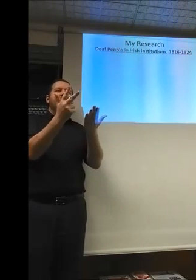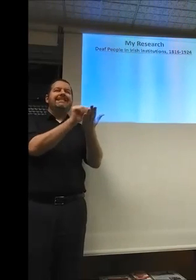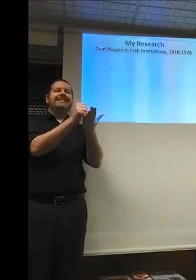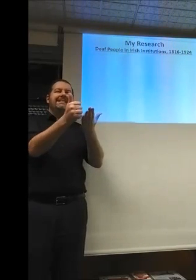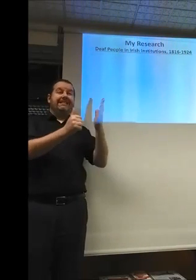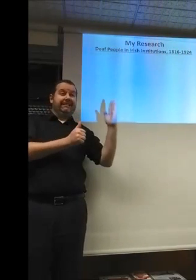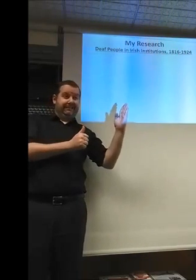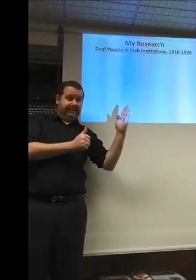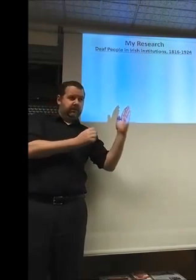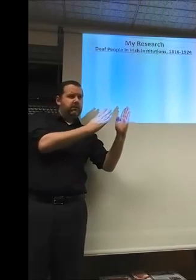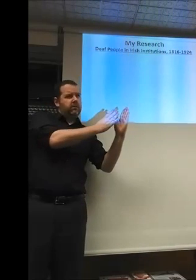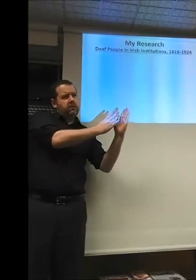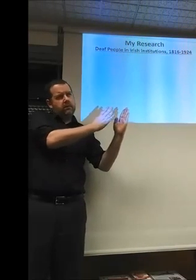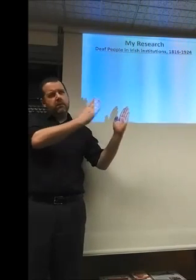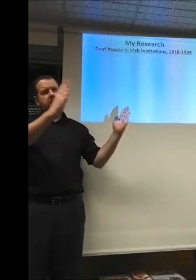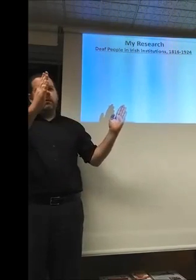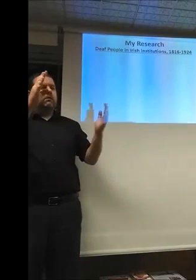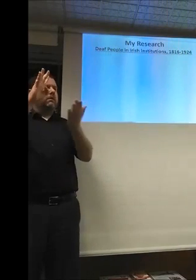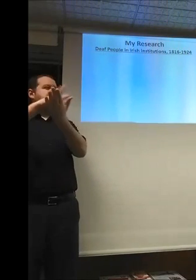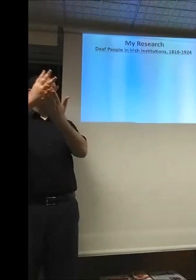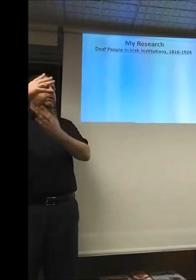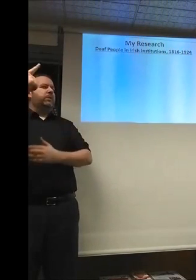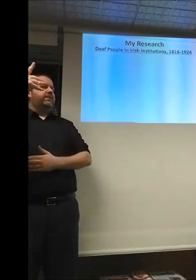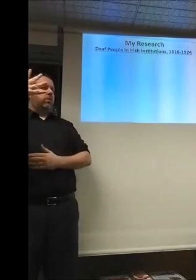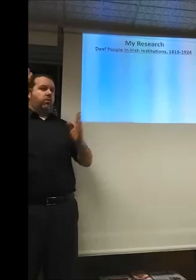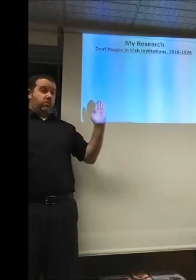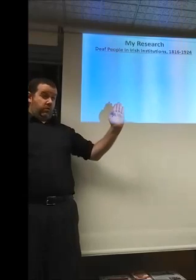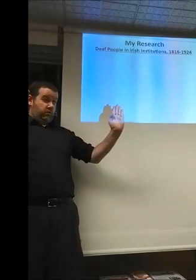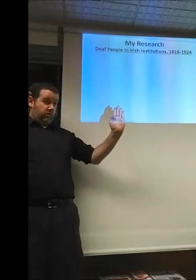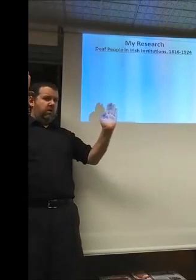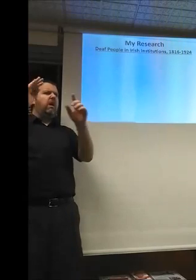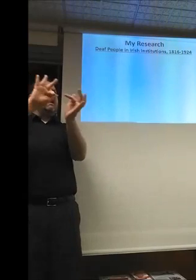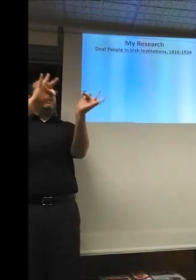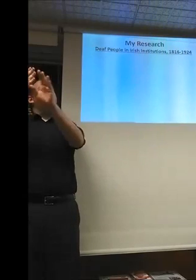in 1816 all the way up until 1924.